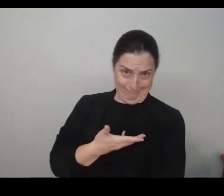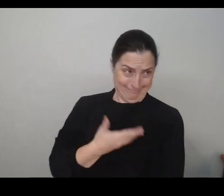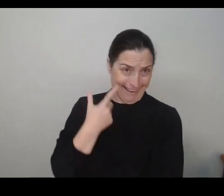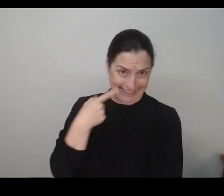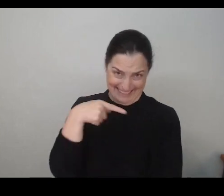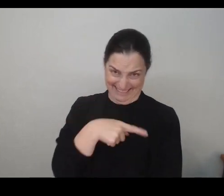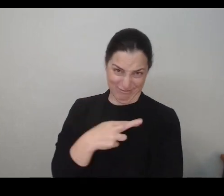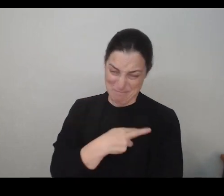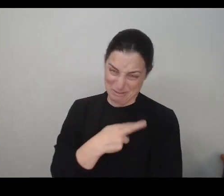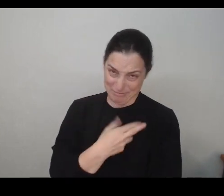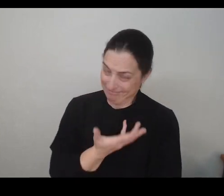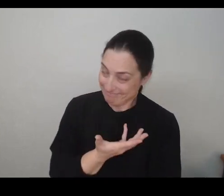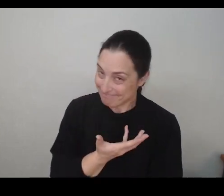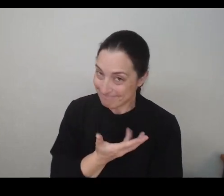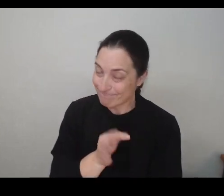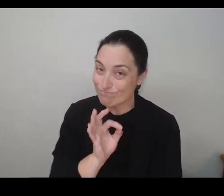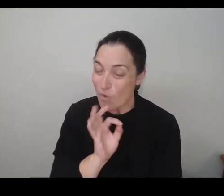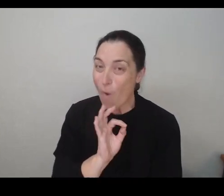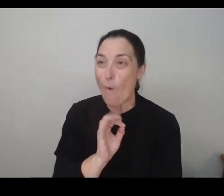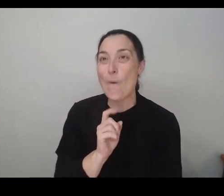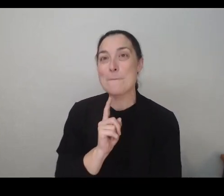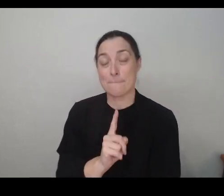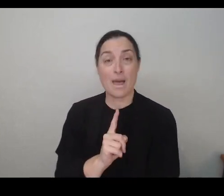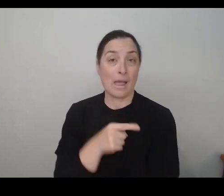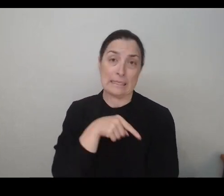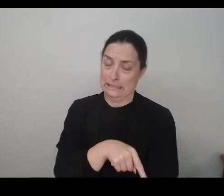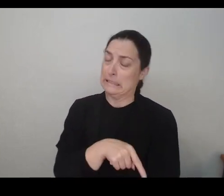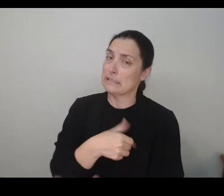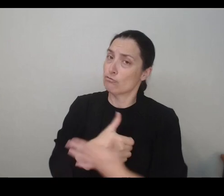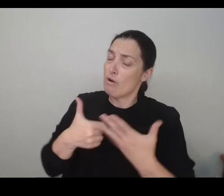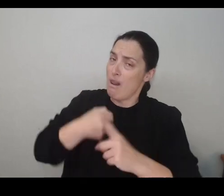but it was one of his fights obviously, yeah.